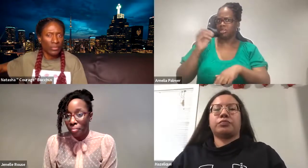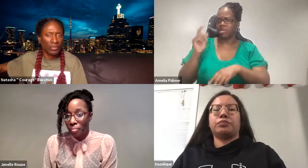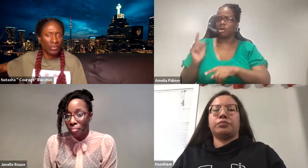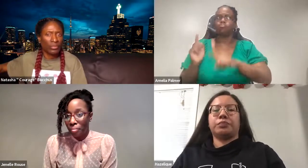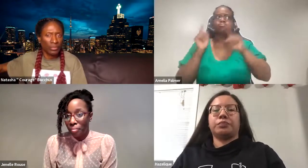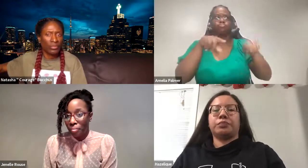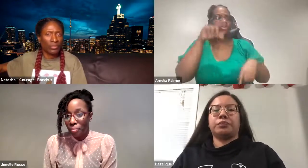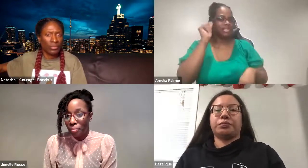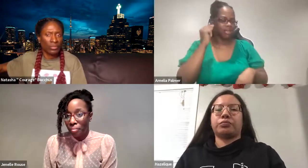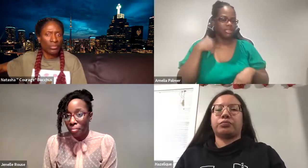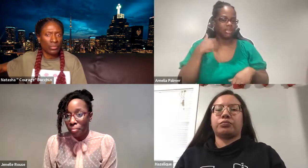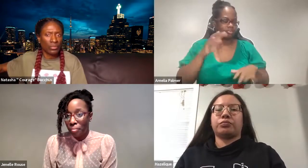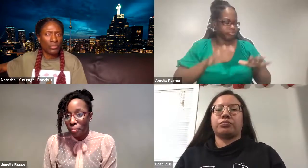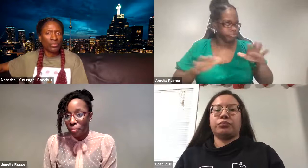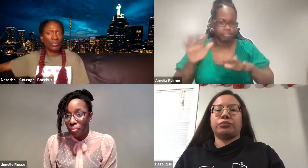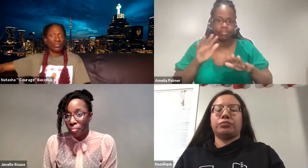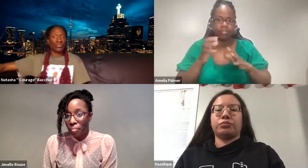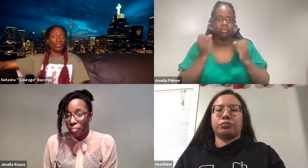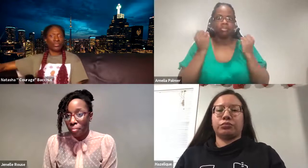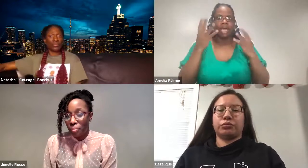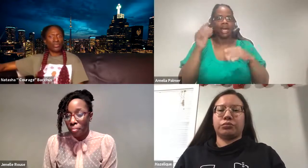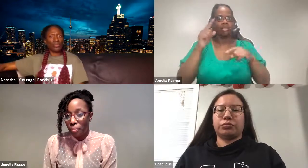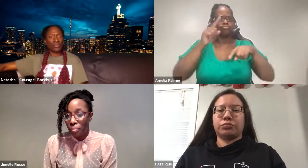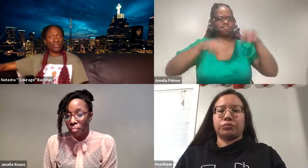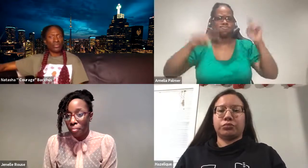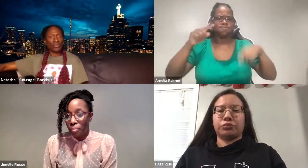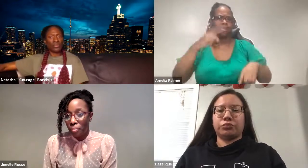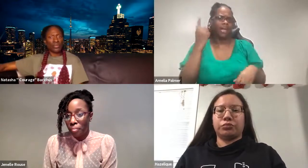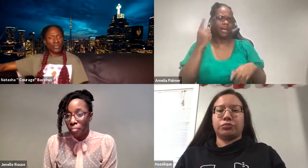well when i first moved to ontario and then later on went to gallaudet university